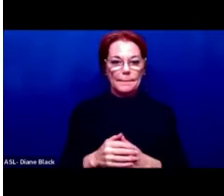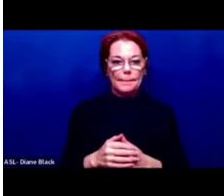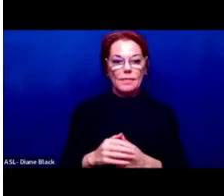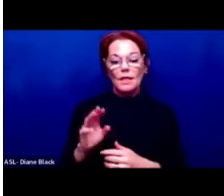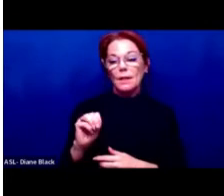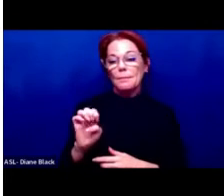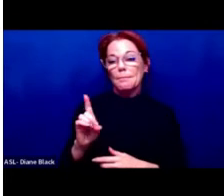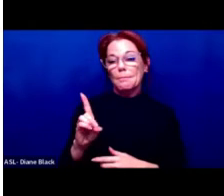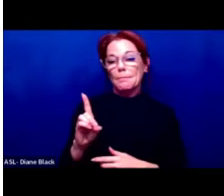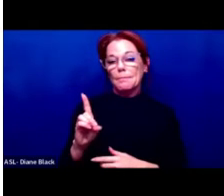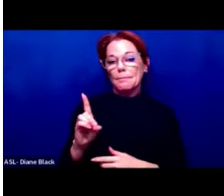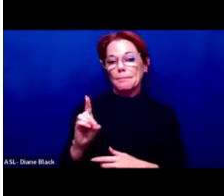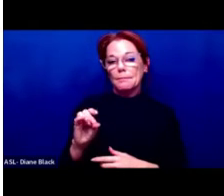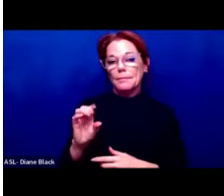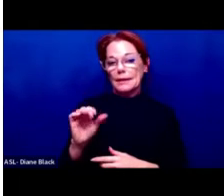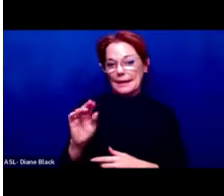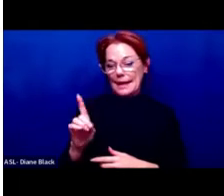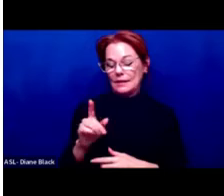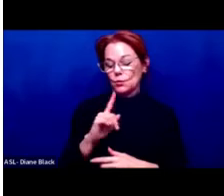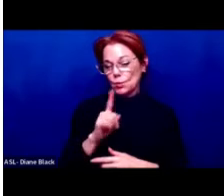reality for organizations that are serving people with with